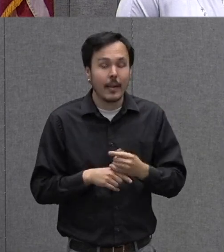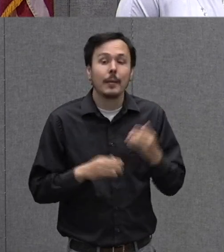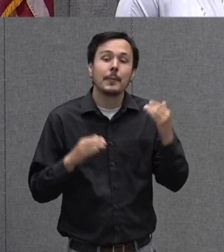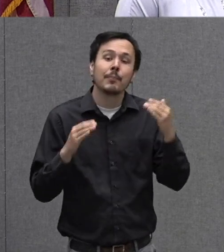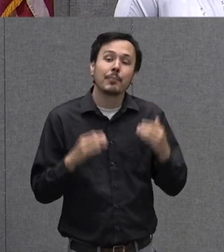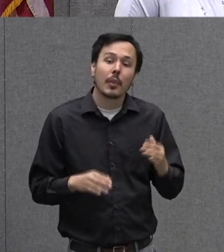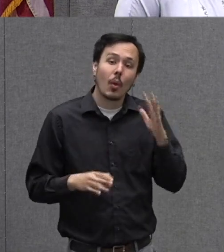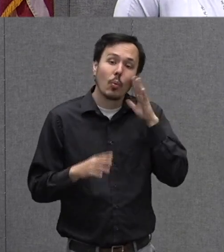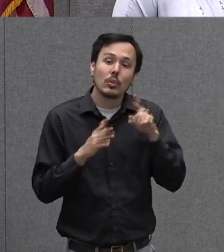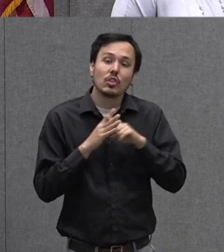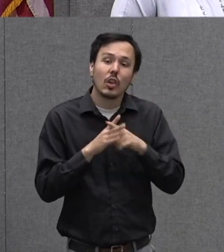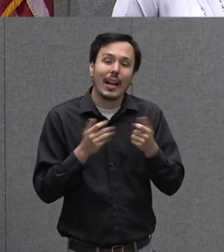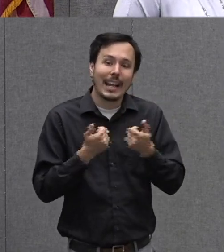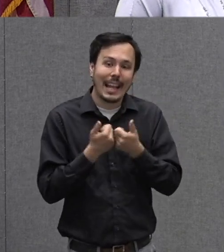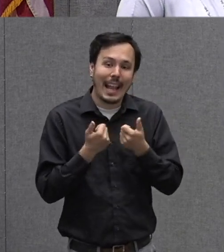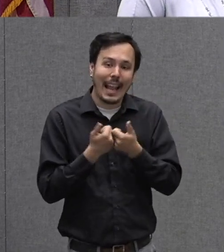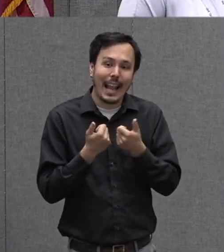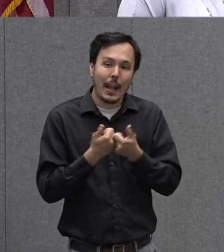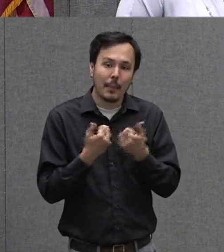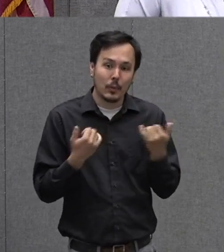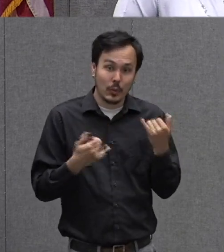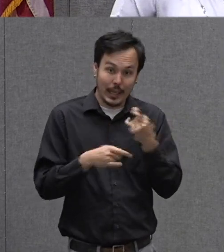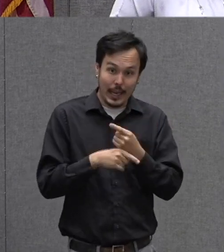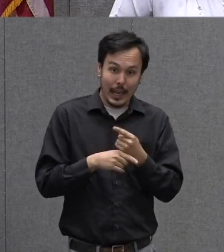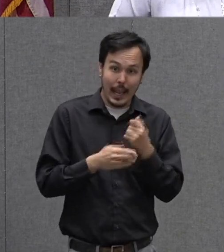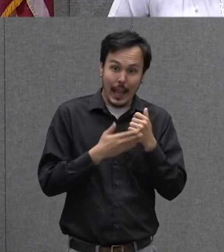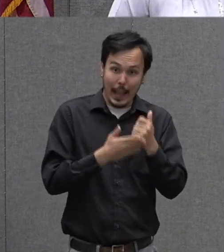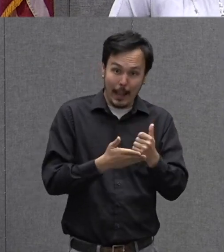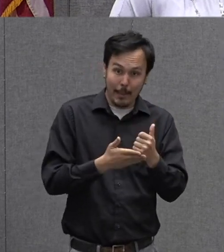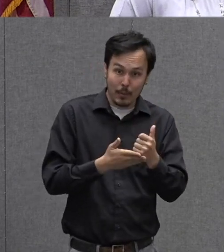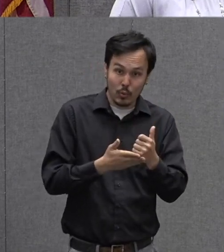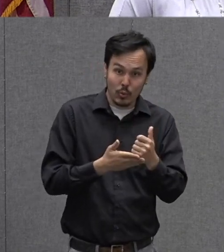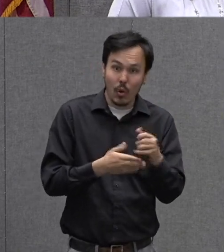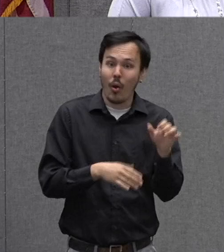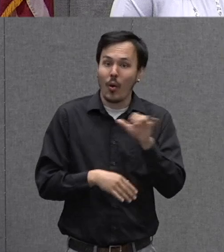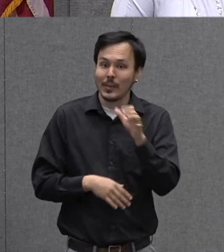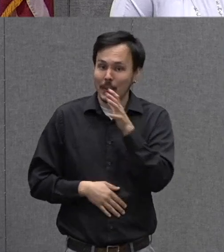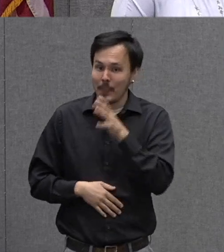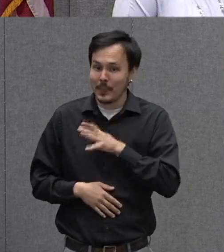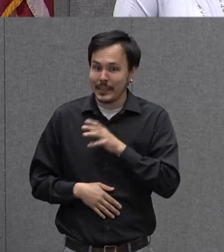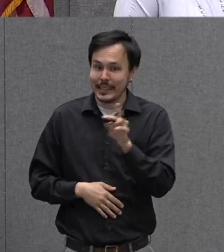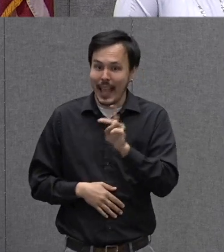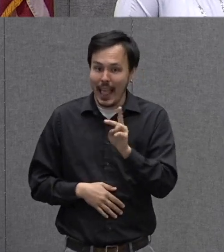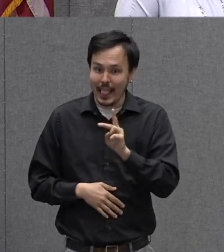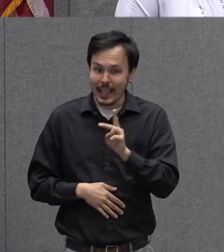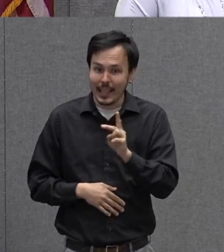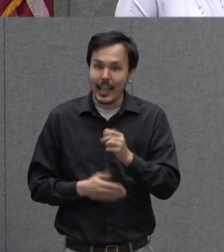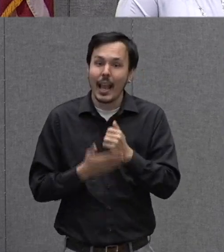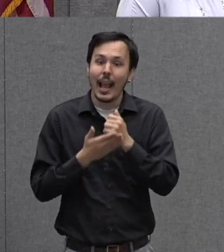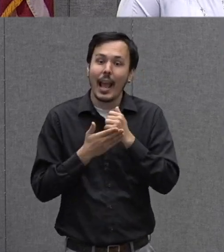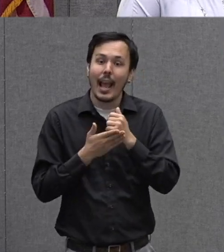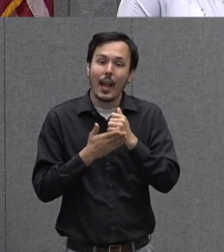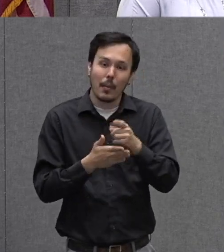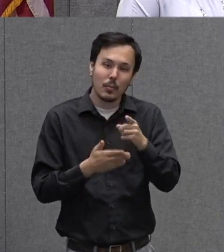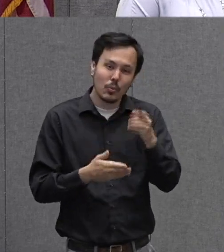to help you and Miss Kathy, guess our topic for the day. We're gonna play a game called 20 questions.